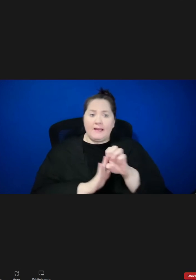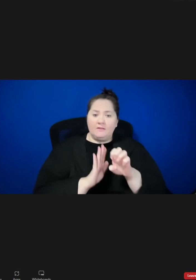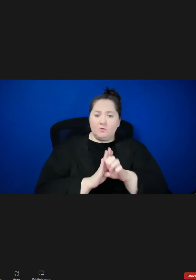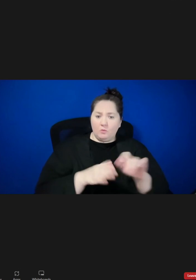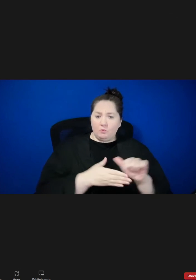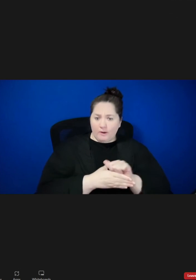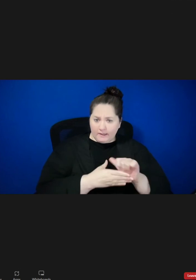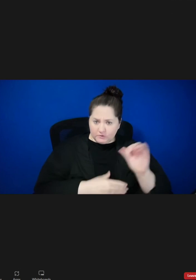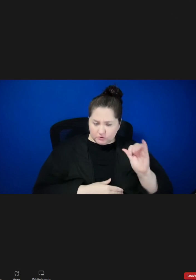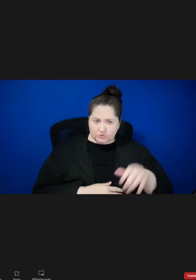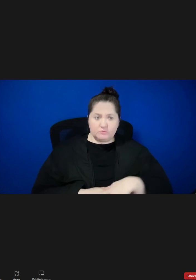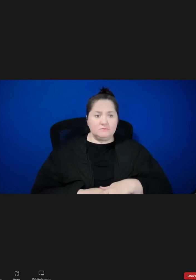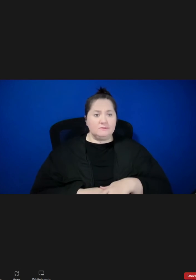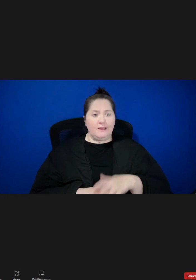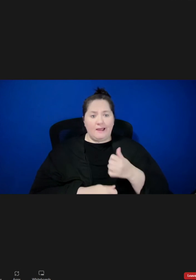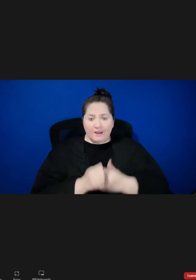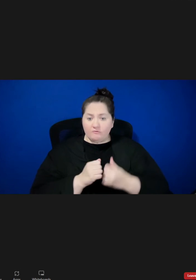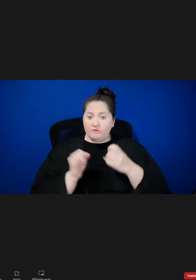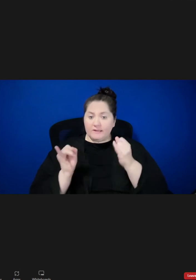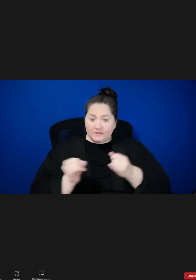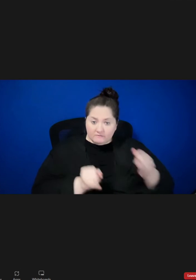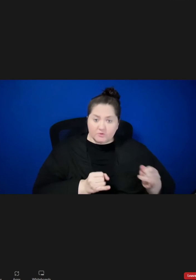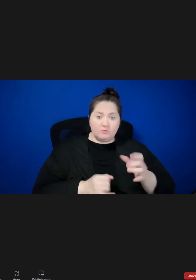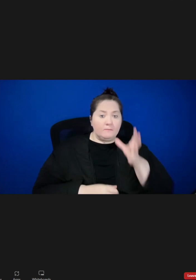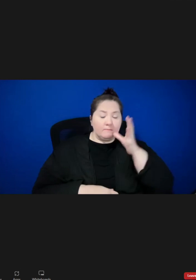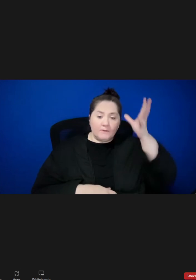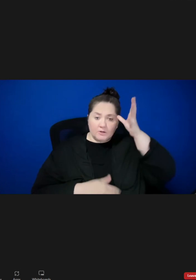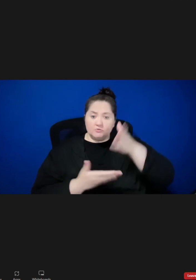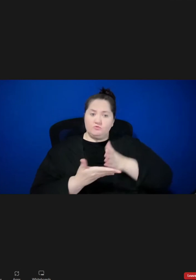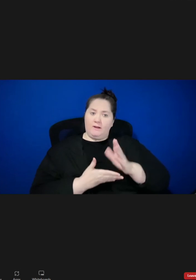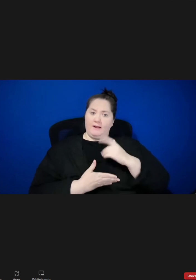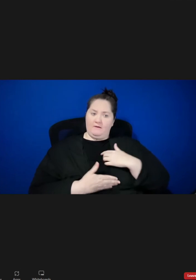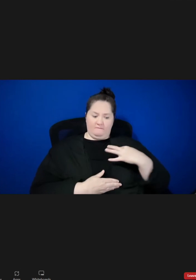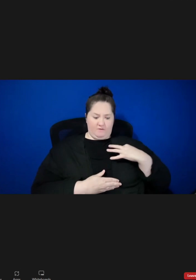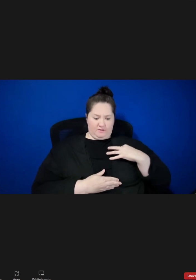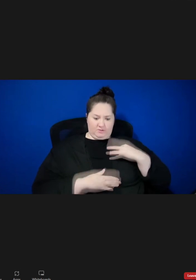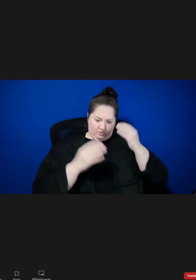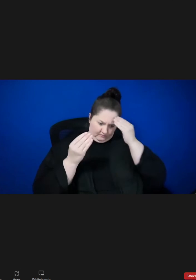and parent's right to make voluntary, informed vaccine decisions without threat, coercion,